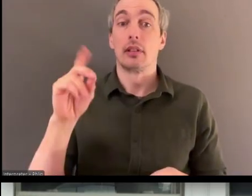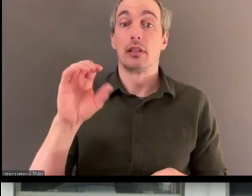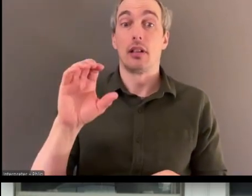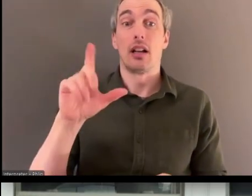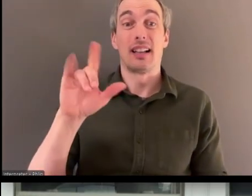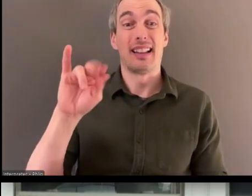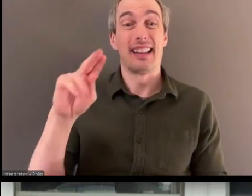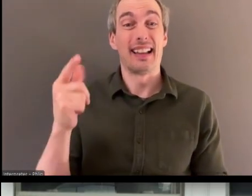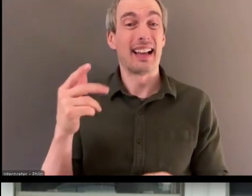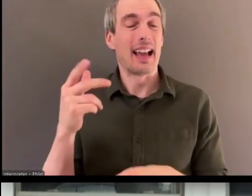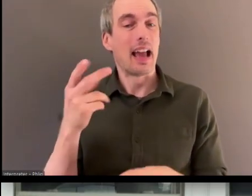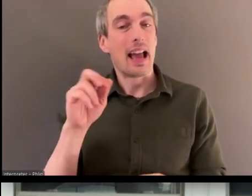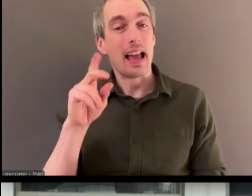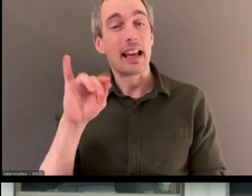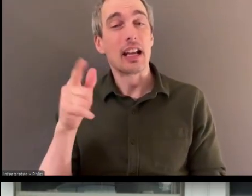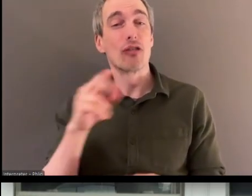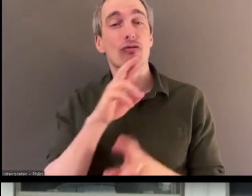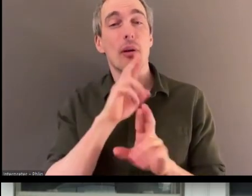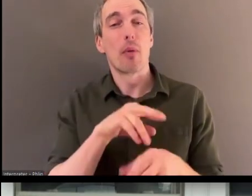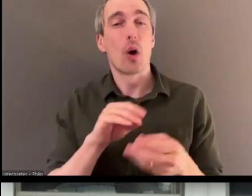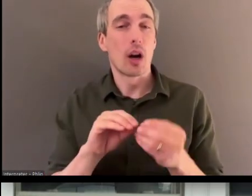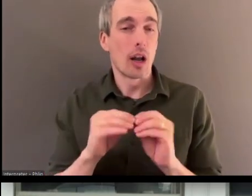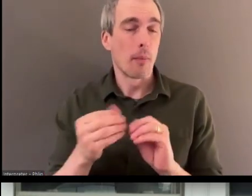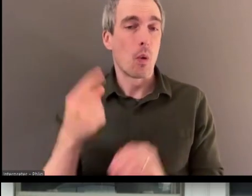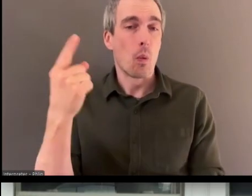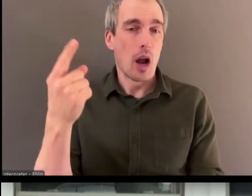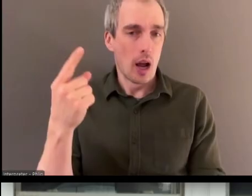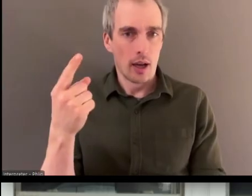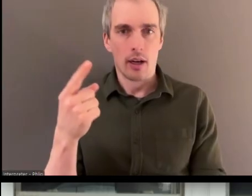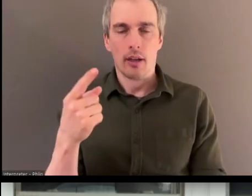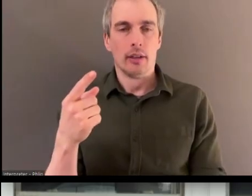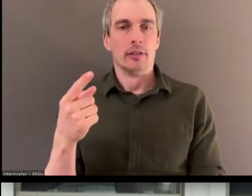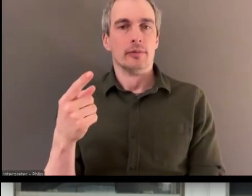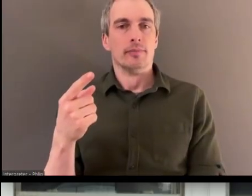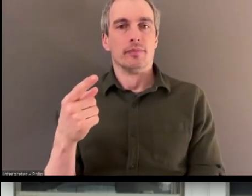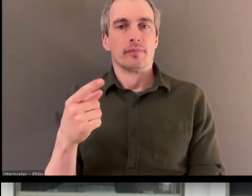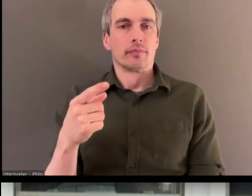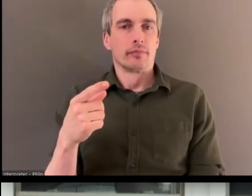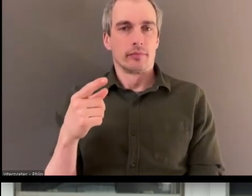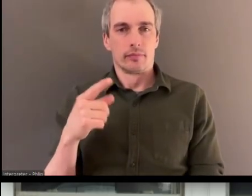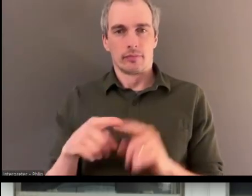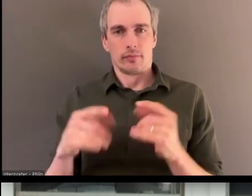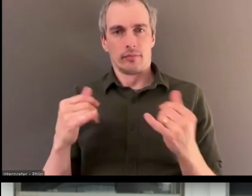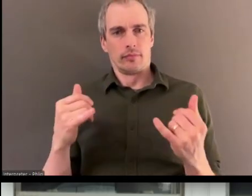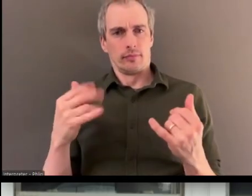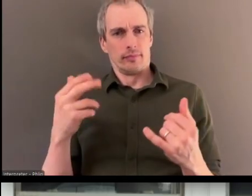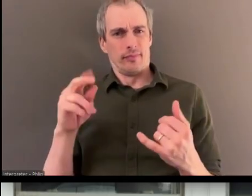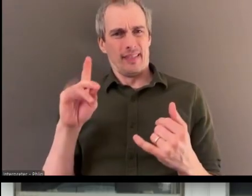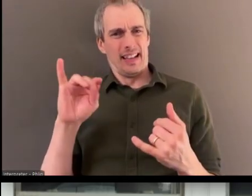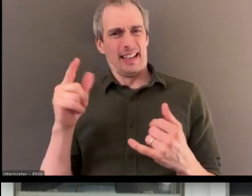And it had 100% match. So it went ahead and auto-applied that. We can go ahead and do that for...